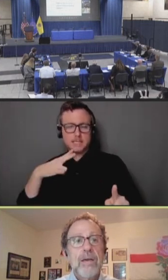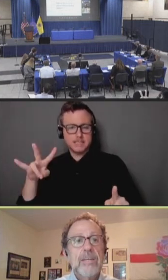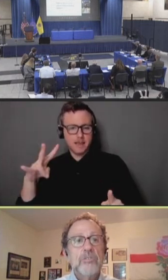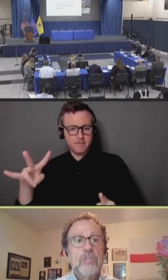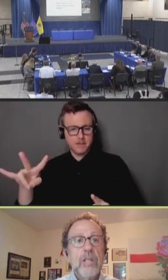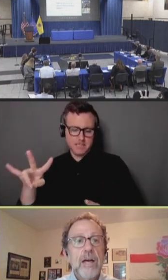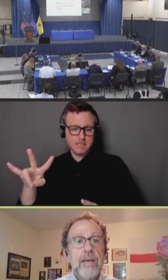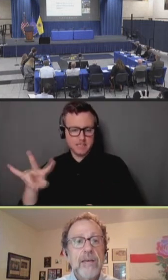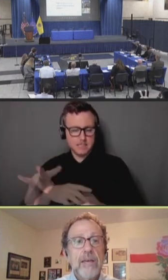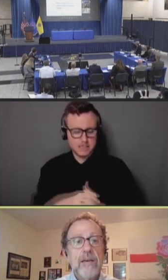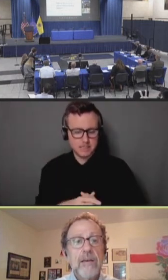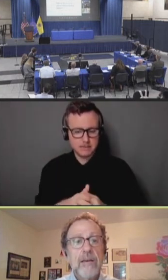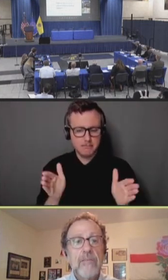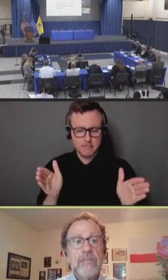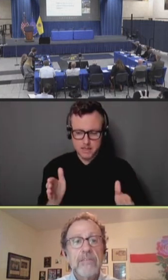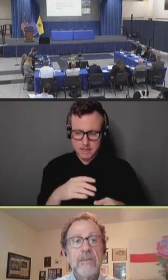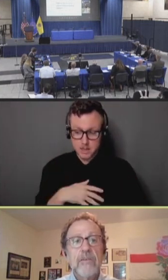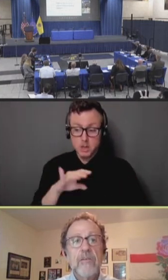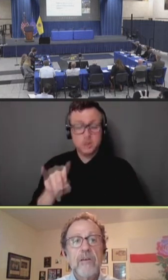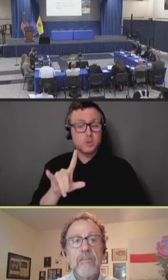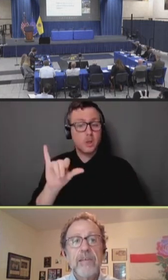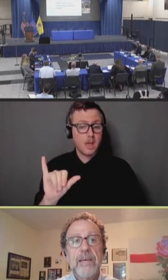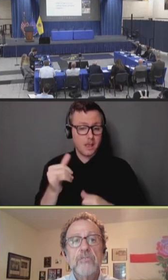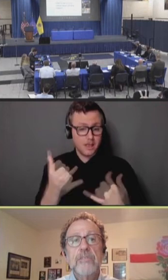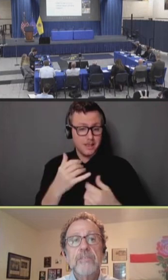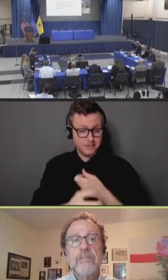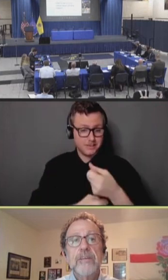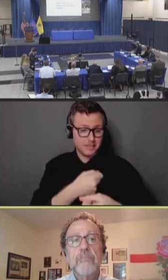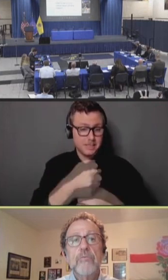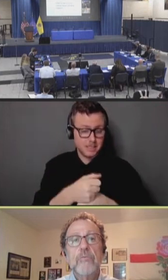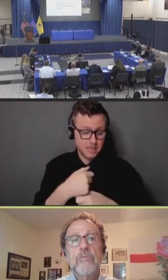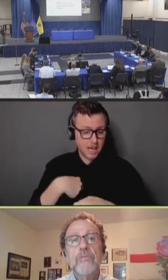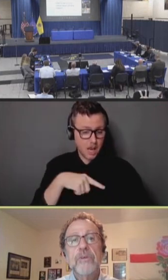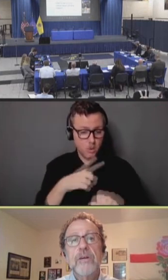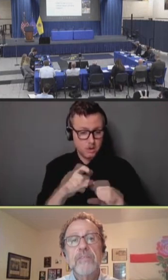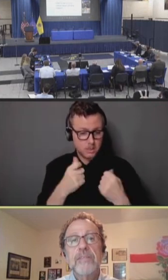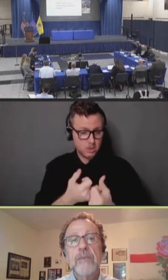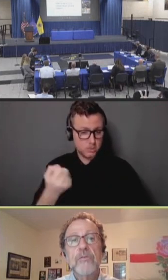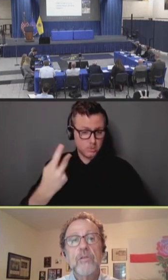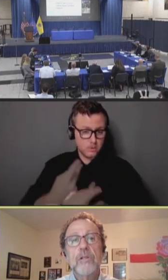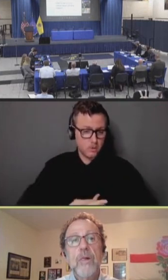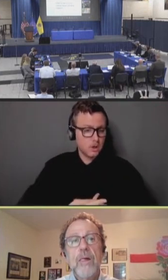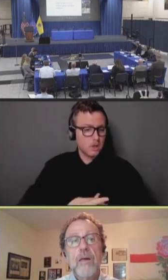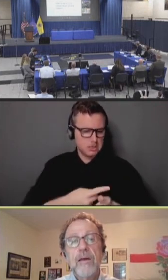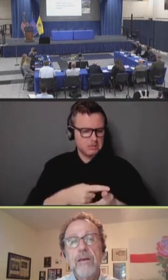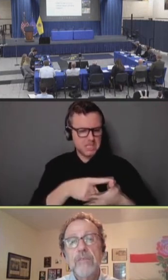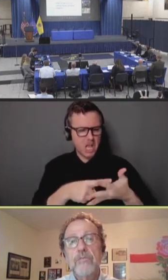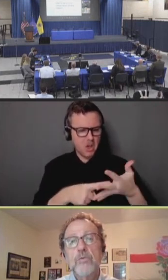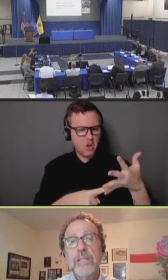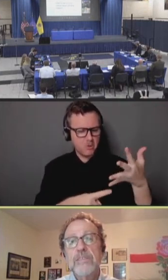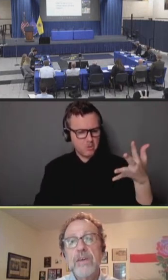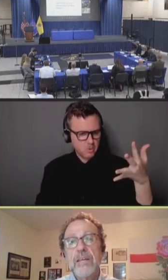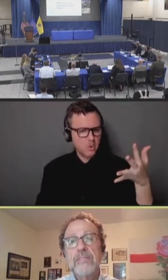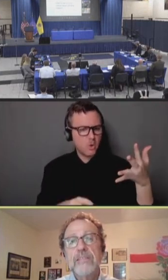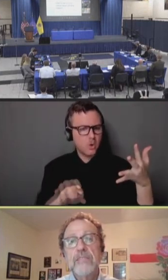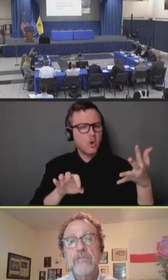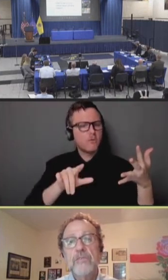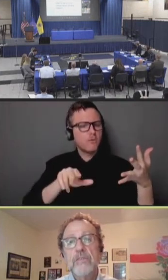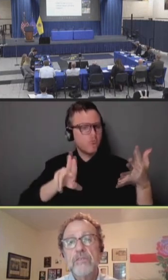In July of this year, the agency approved several influenza vaccines for